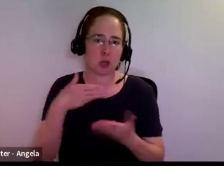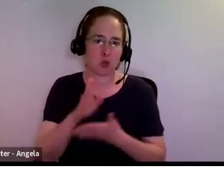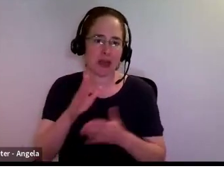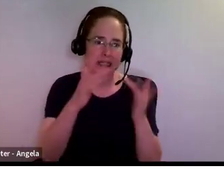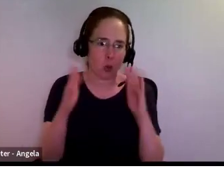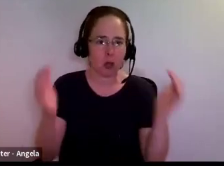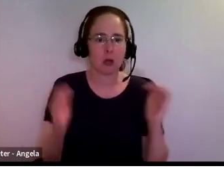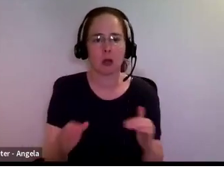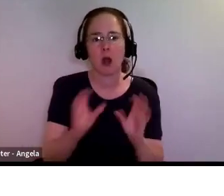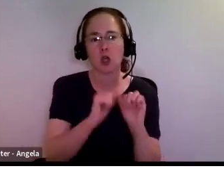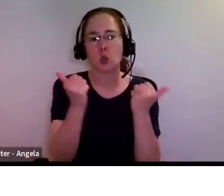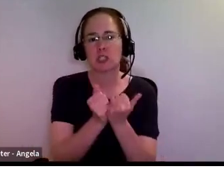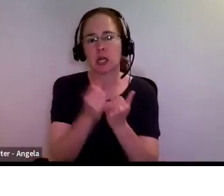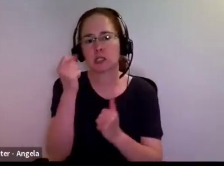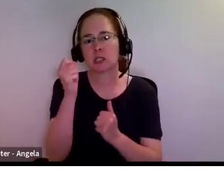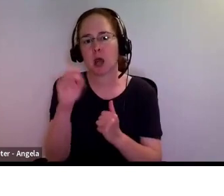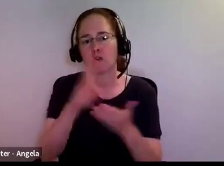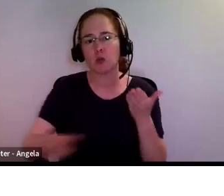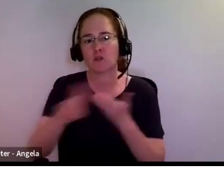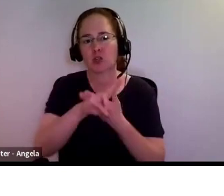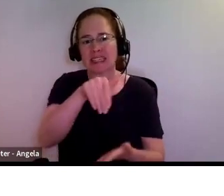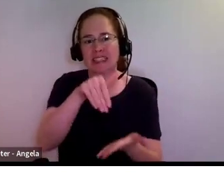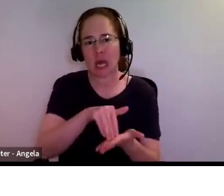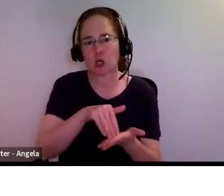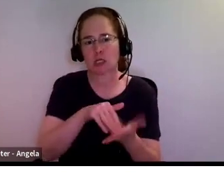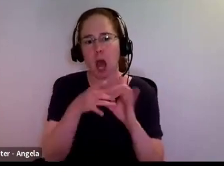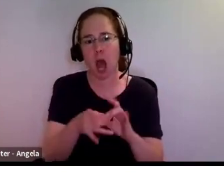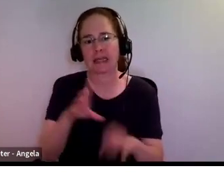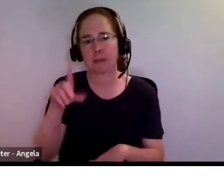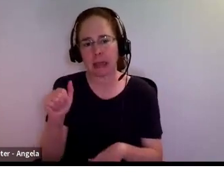Association of University Centers on Disabilities, or